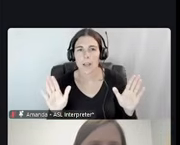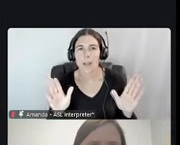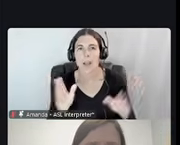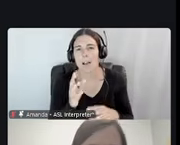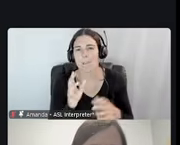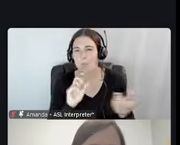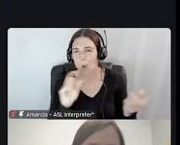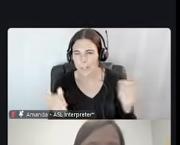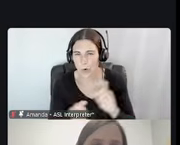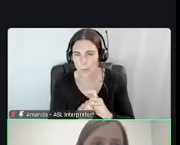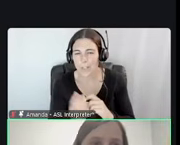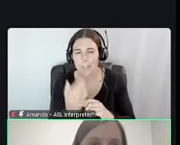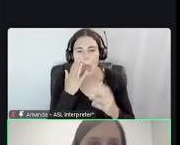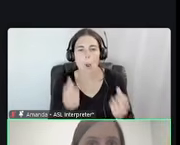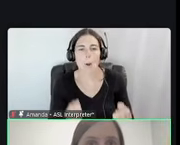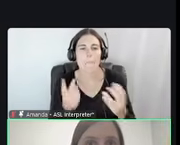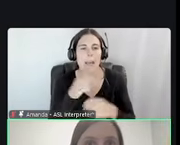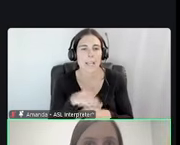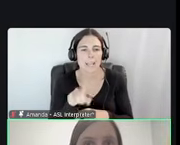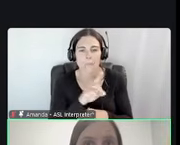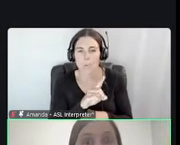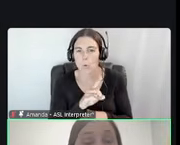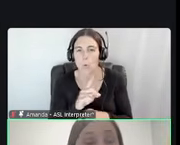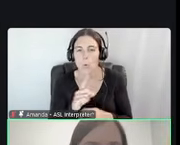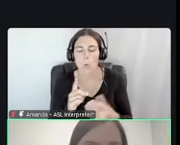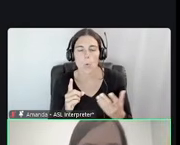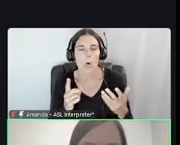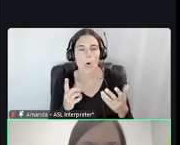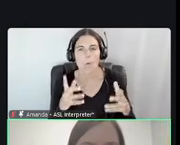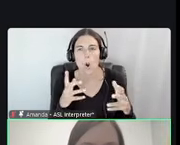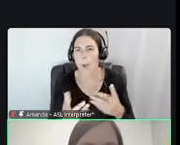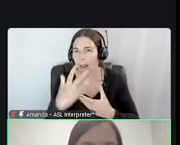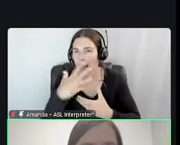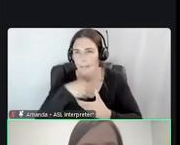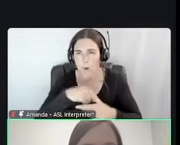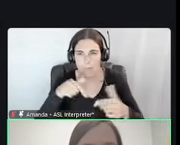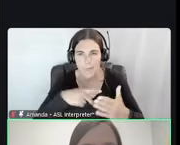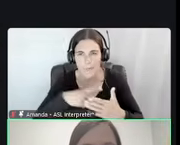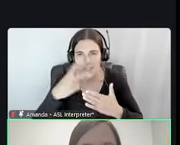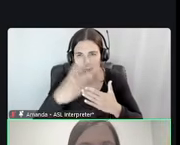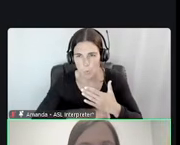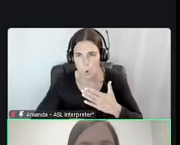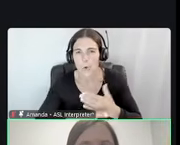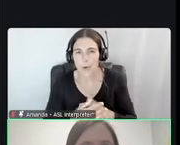that many of you have already uh been involved in this program pretty significantly, but for those